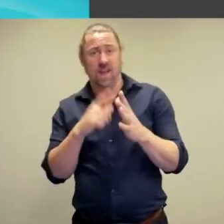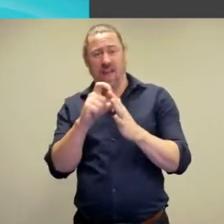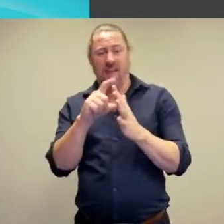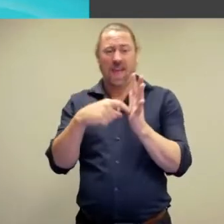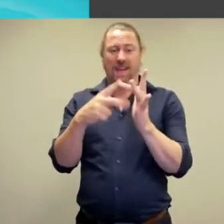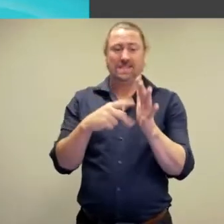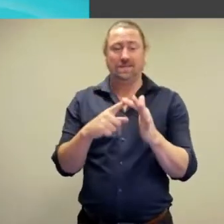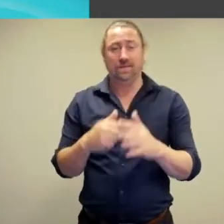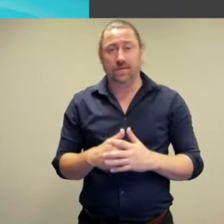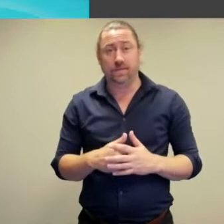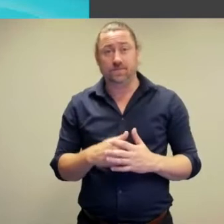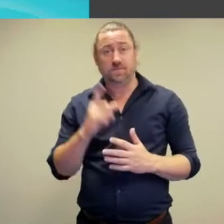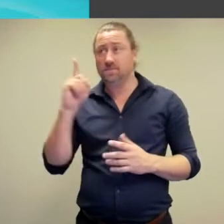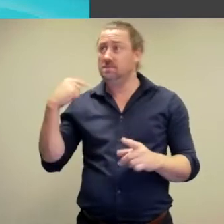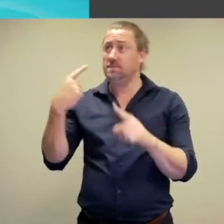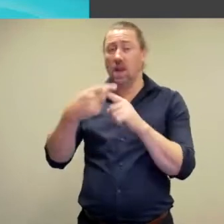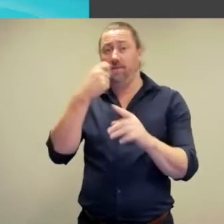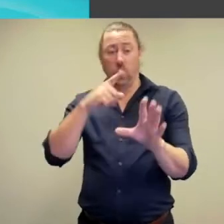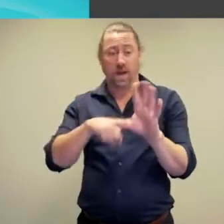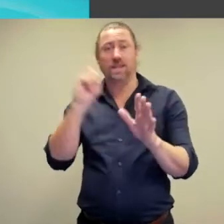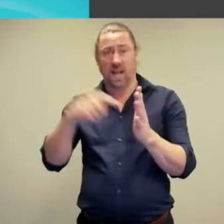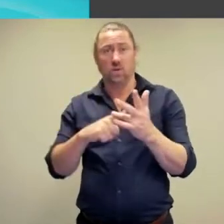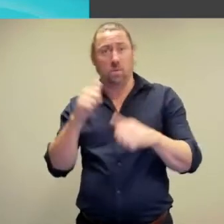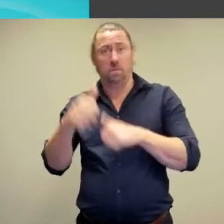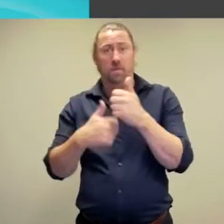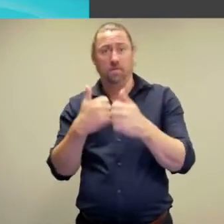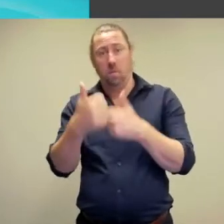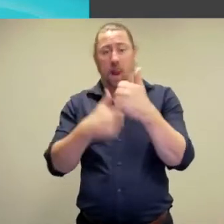popularity